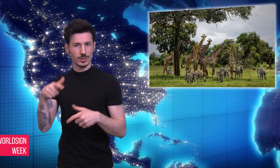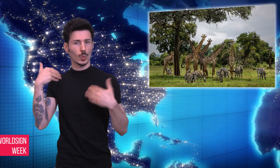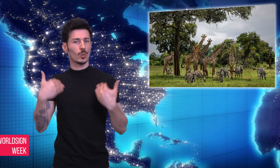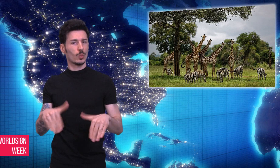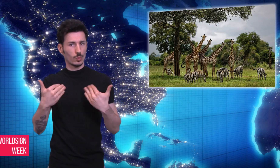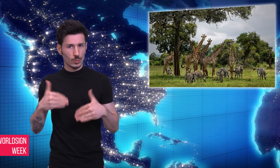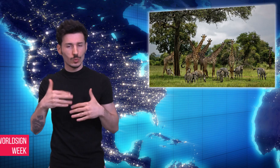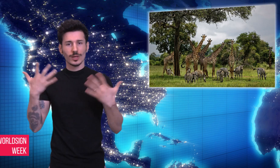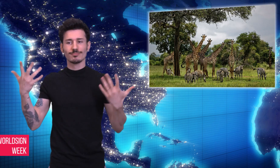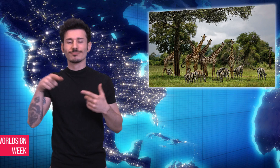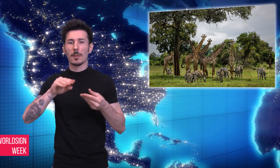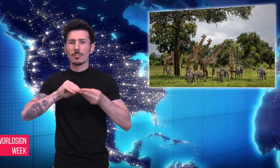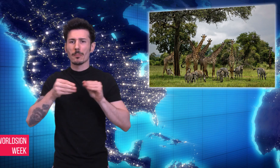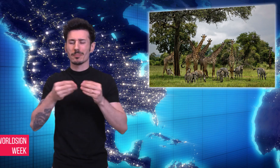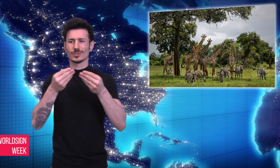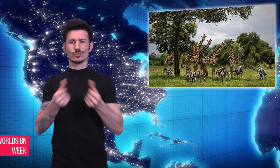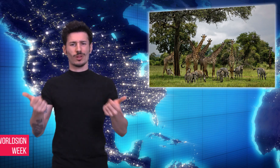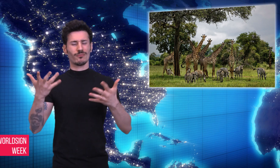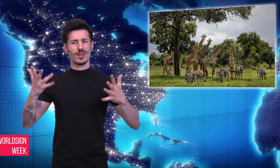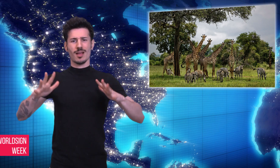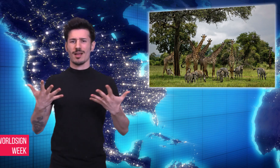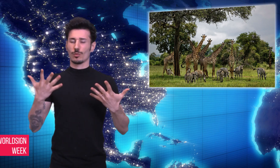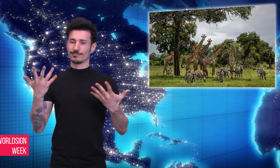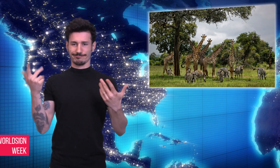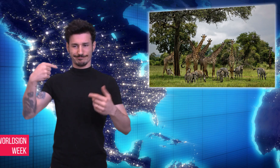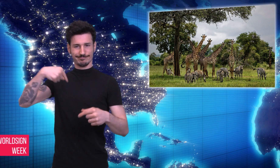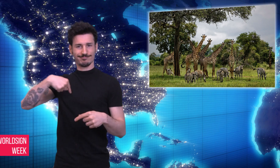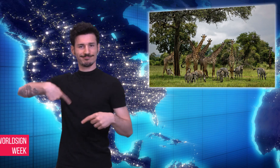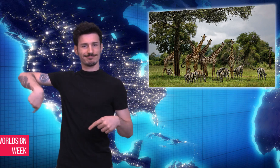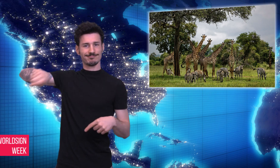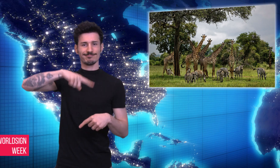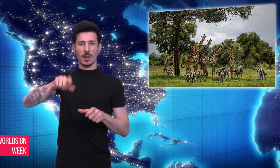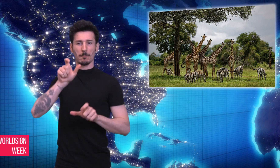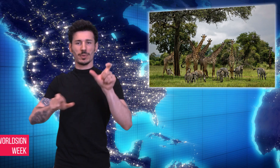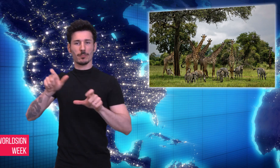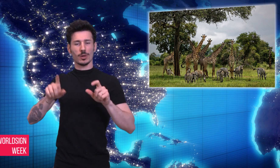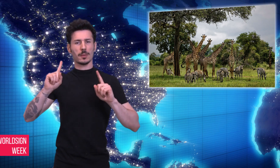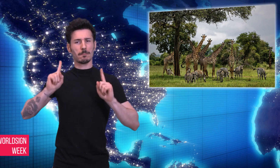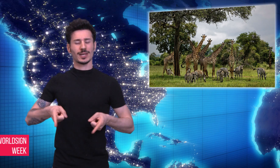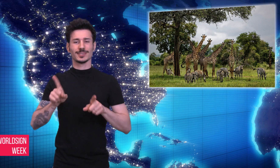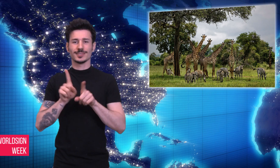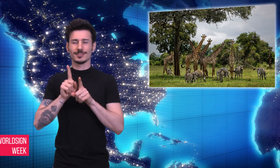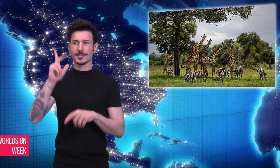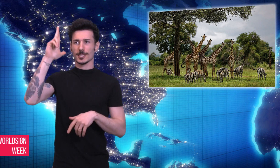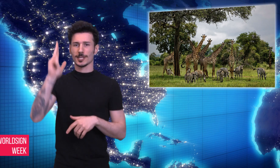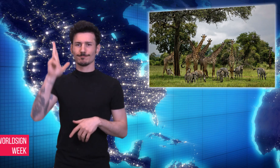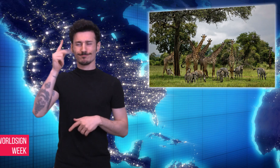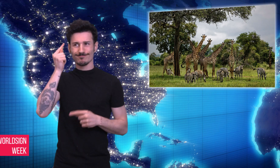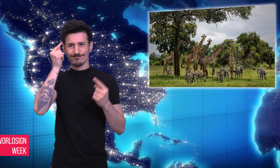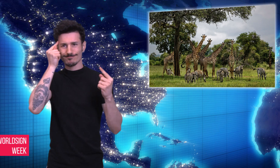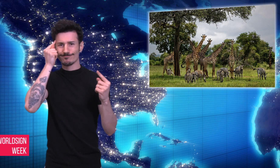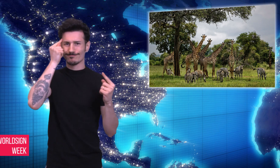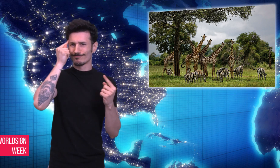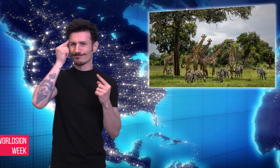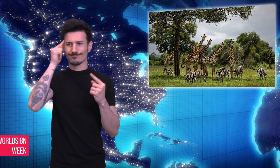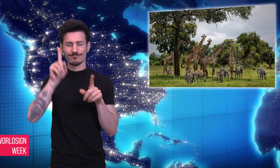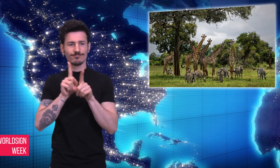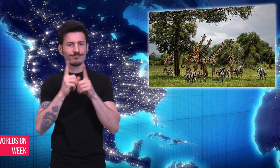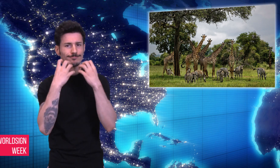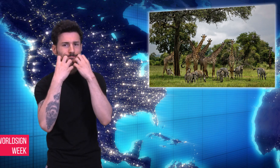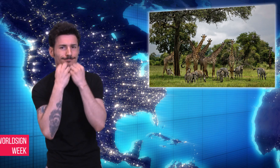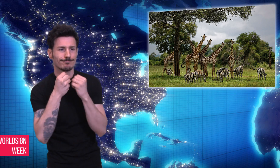habitats are restored if people are willing to solve the problems to